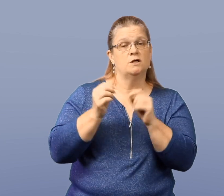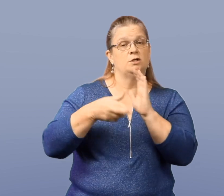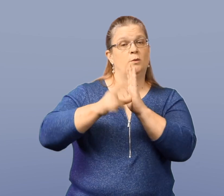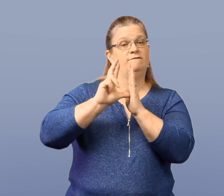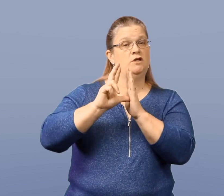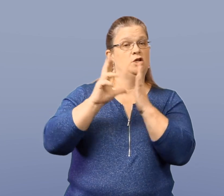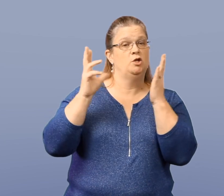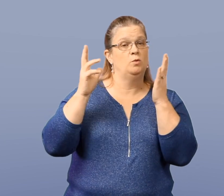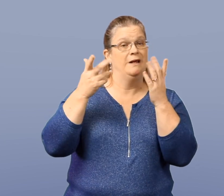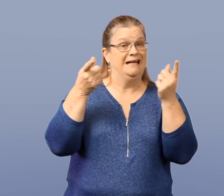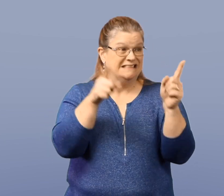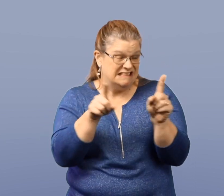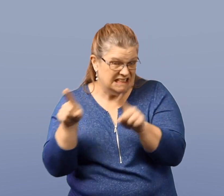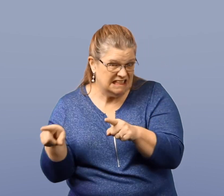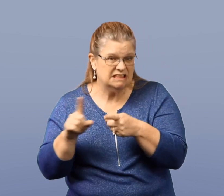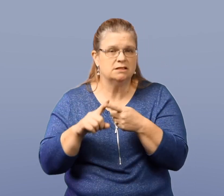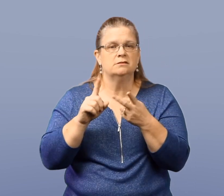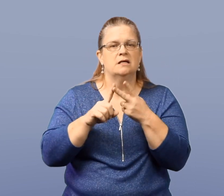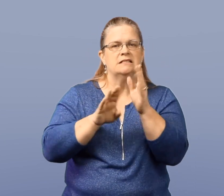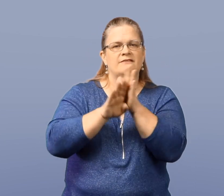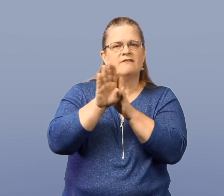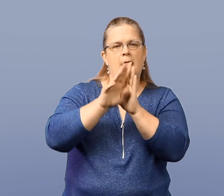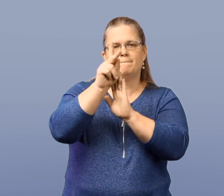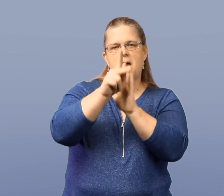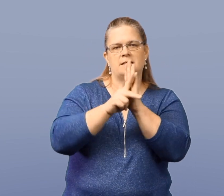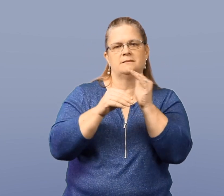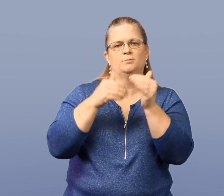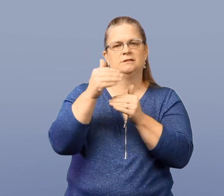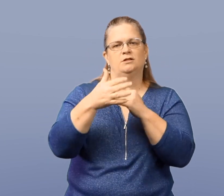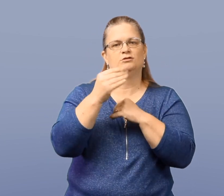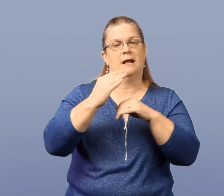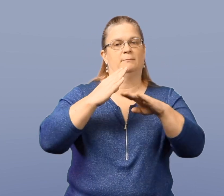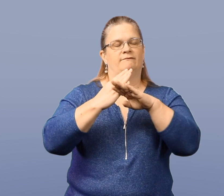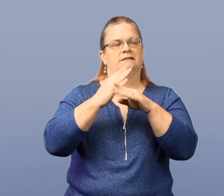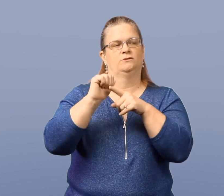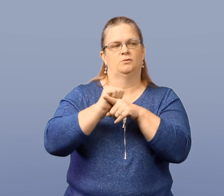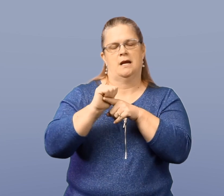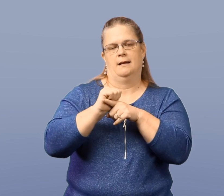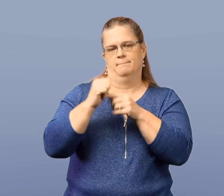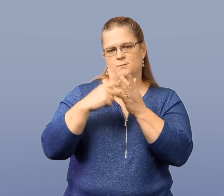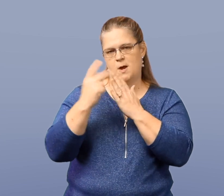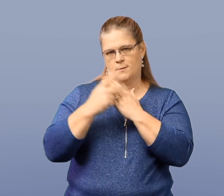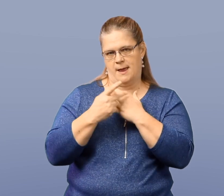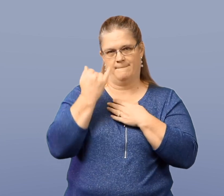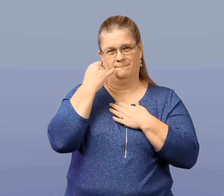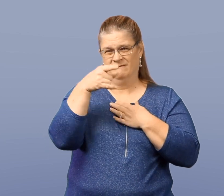which could review incidents, develop policies and procedures, as well as preventative training programs.